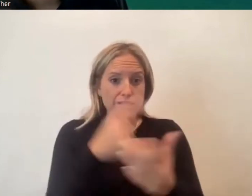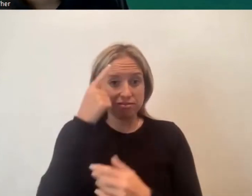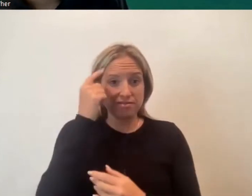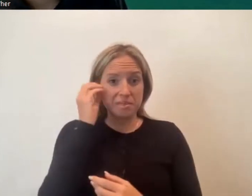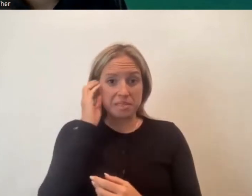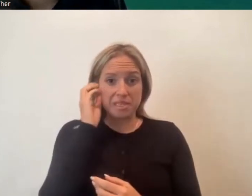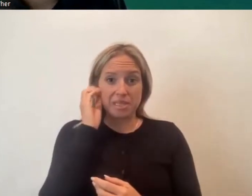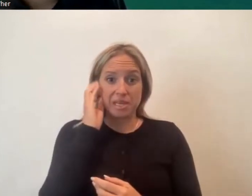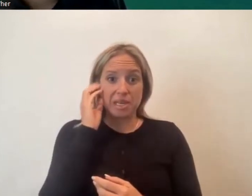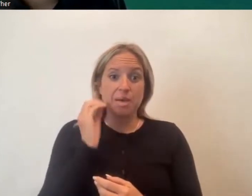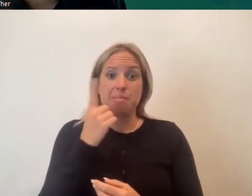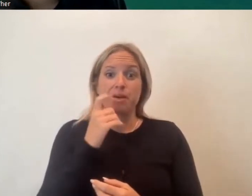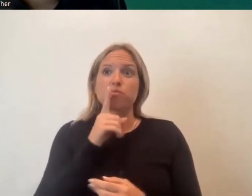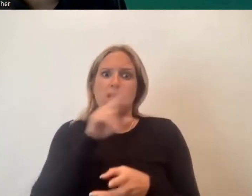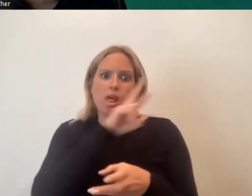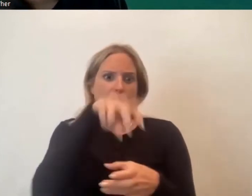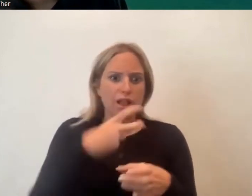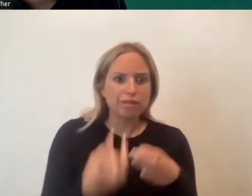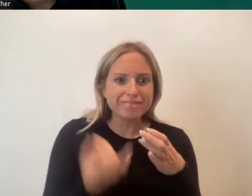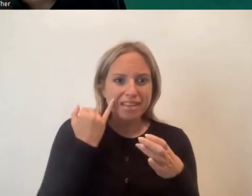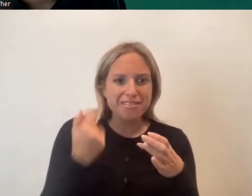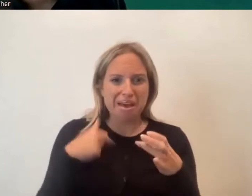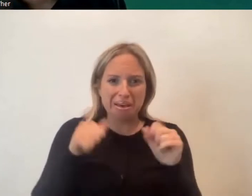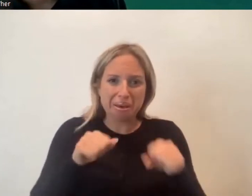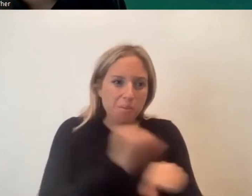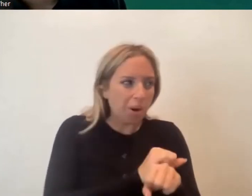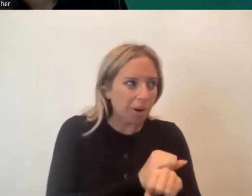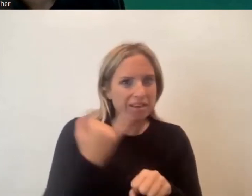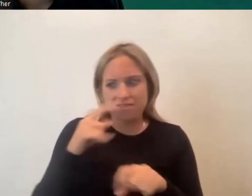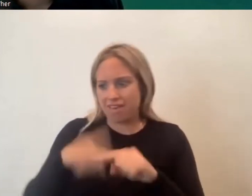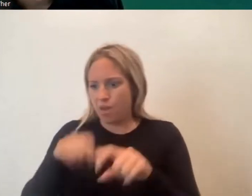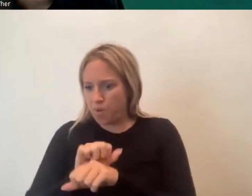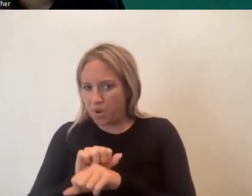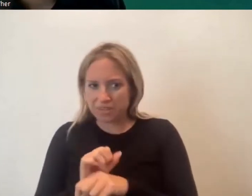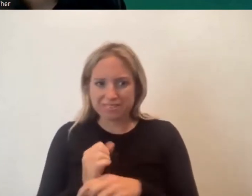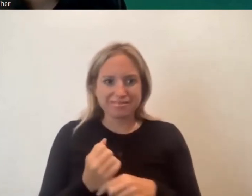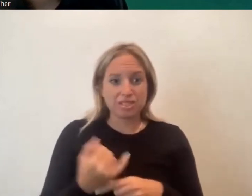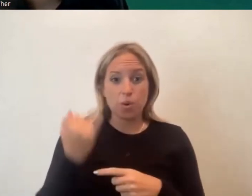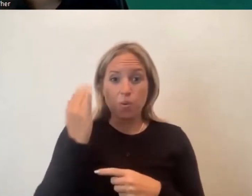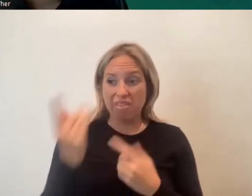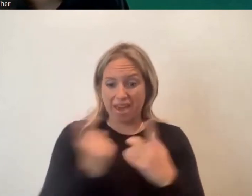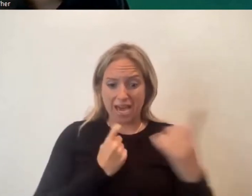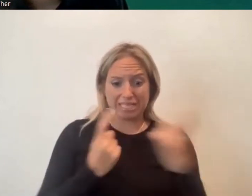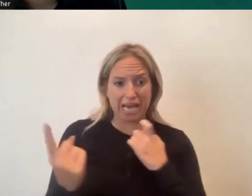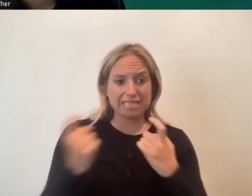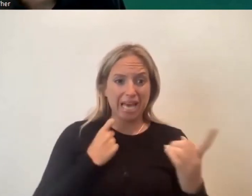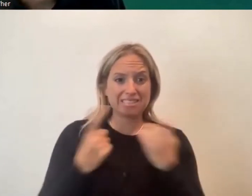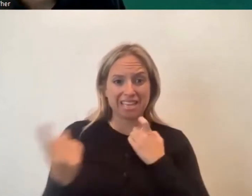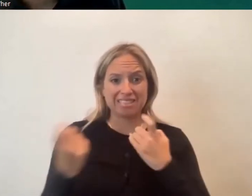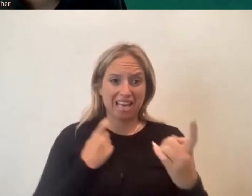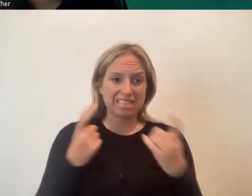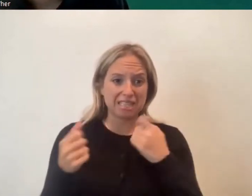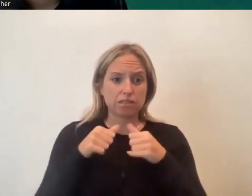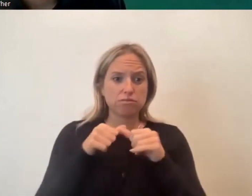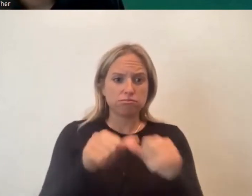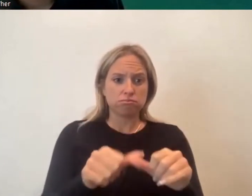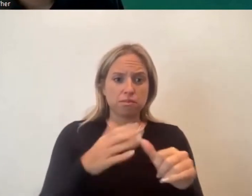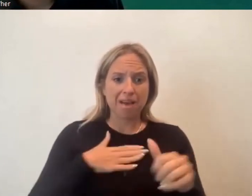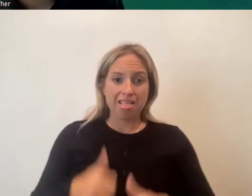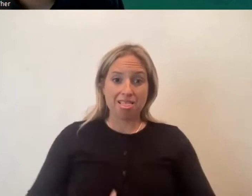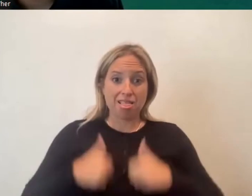So are they going to keep asking me that over the course of my life or the course of however